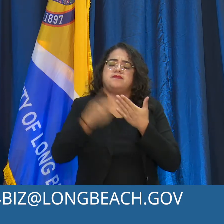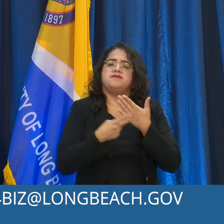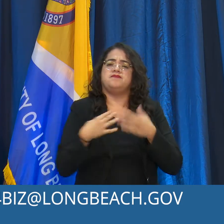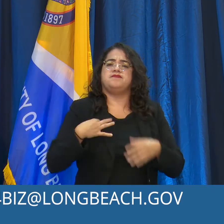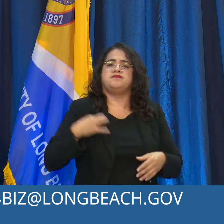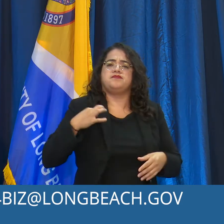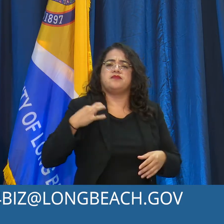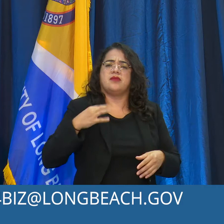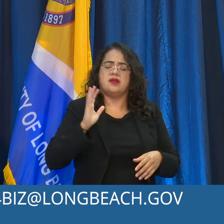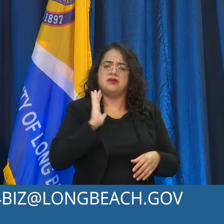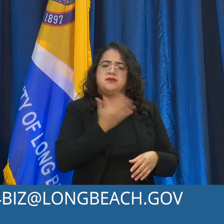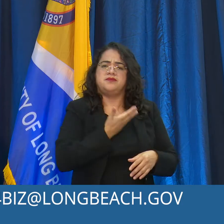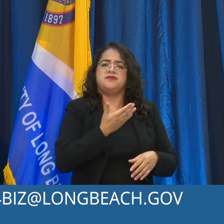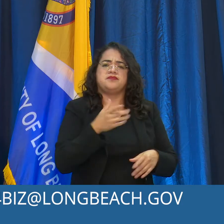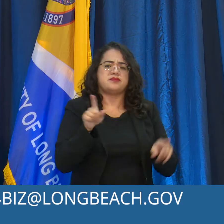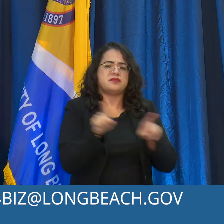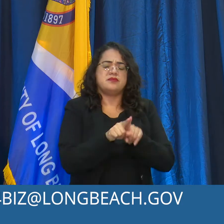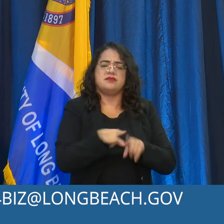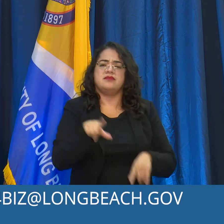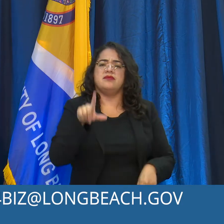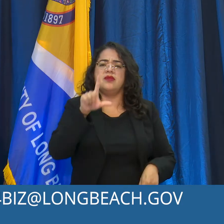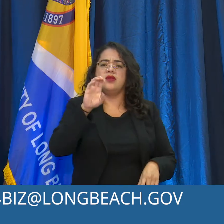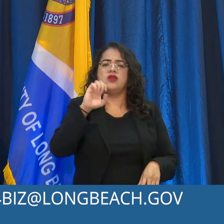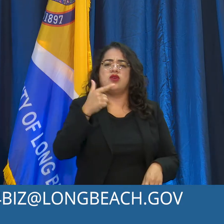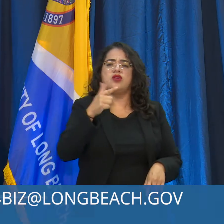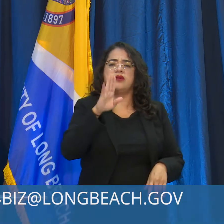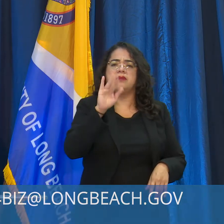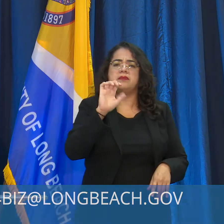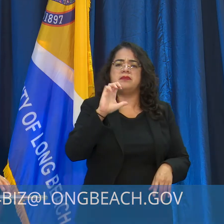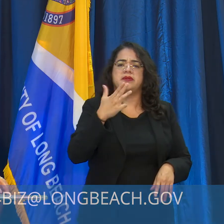website, and we'll get right back to you to make sure we can help you out in your